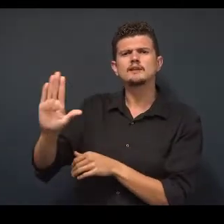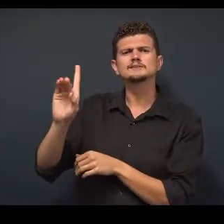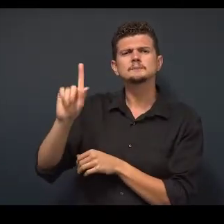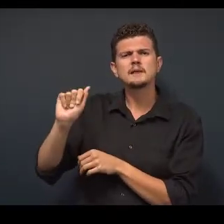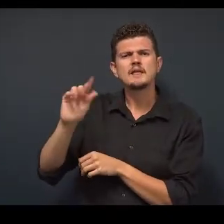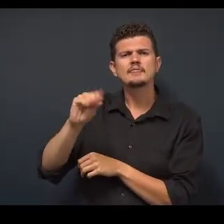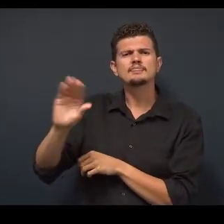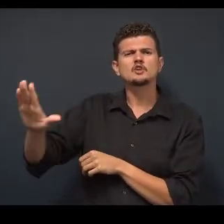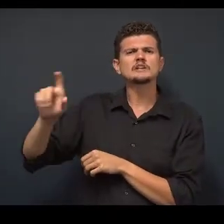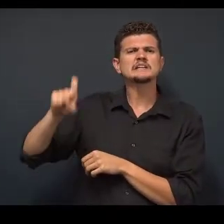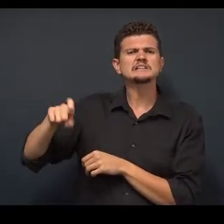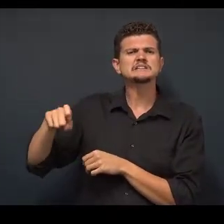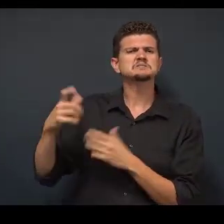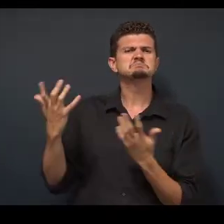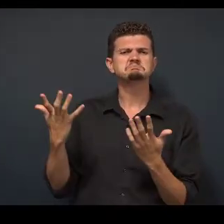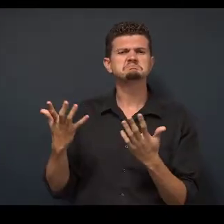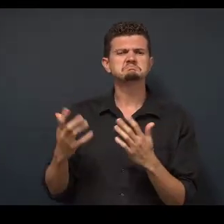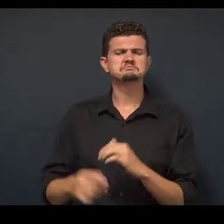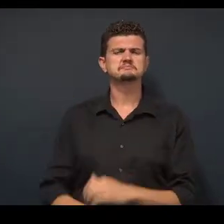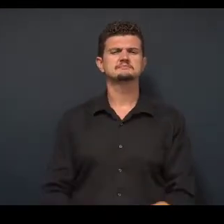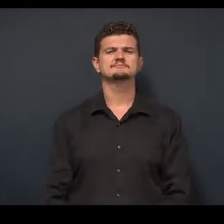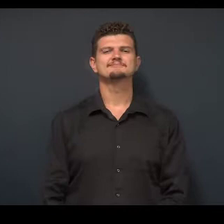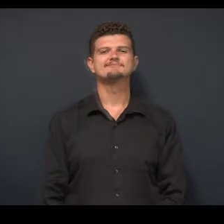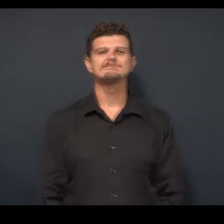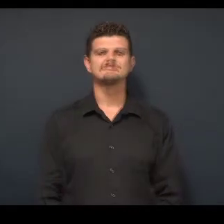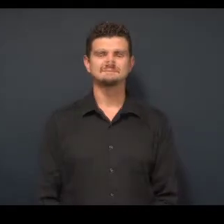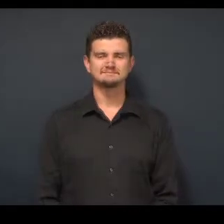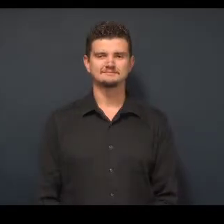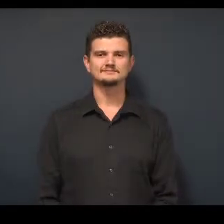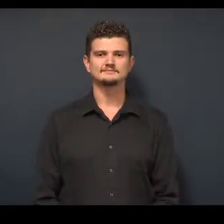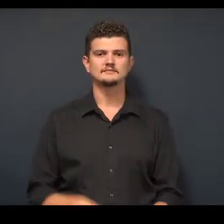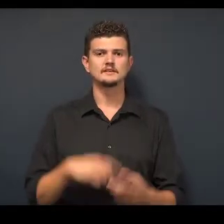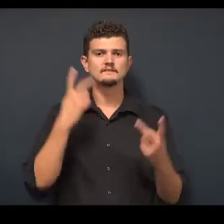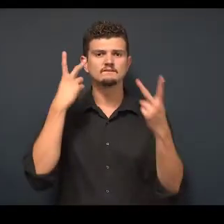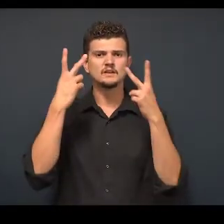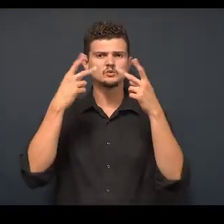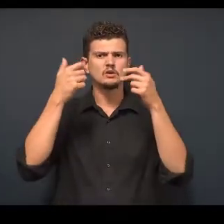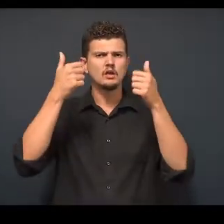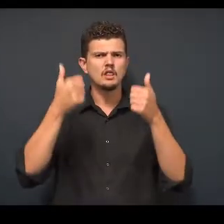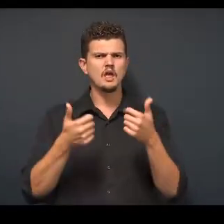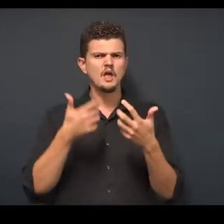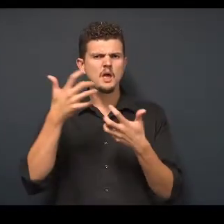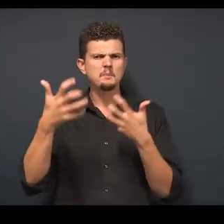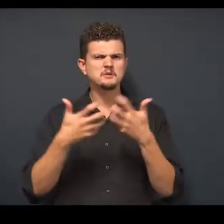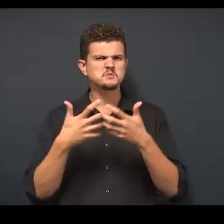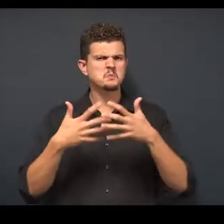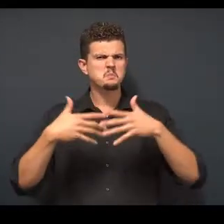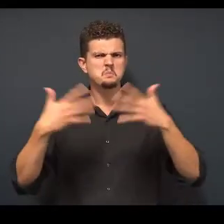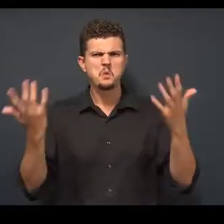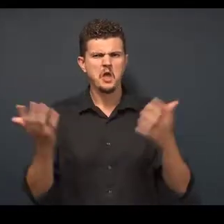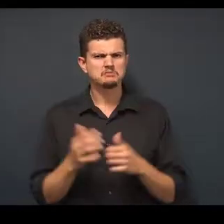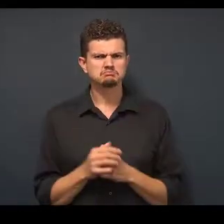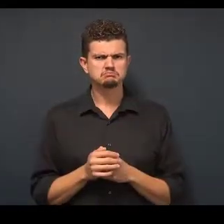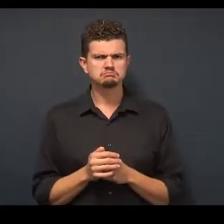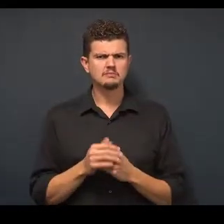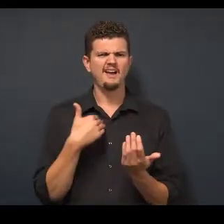modifications are specific to the individual and the type of disability. Accommodations for people with visual impairments